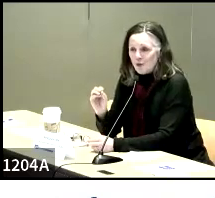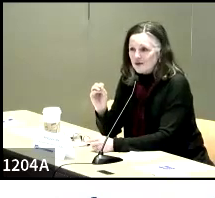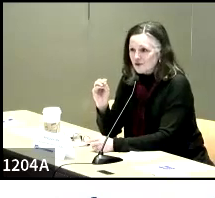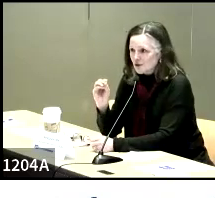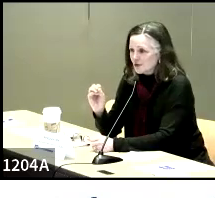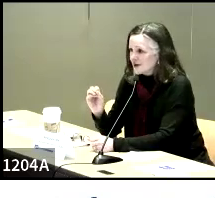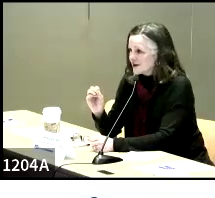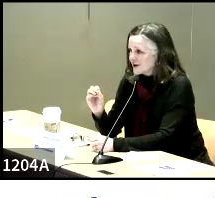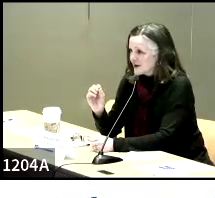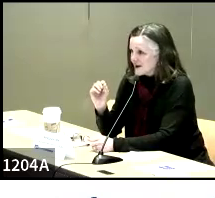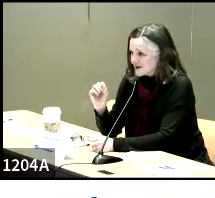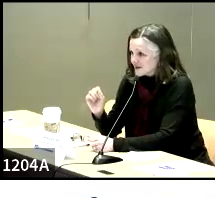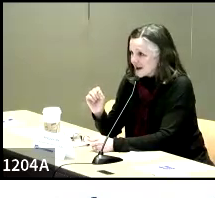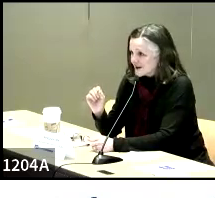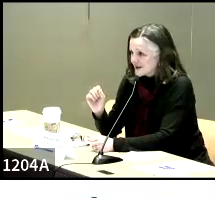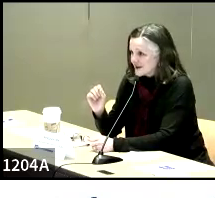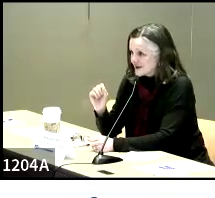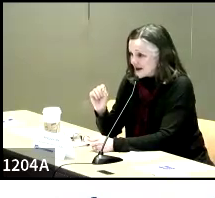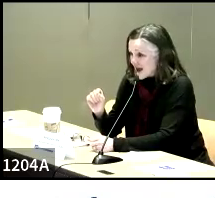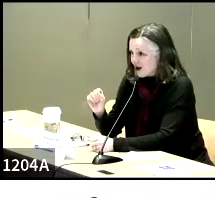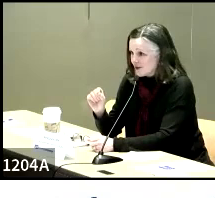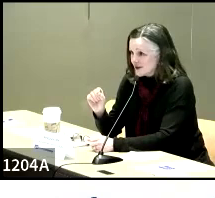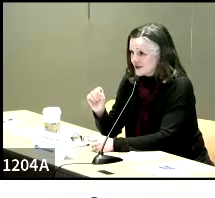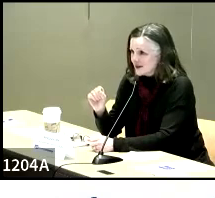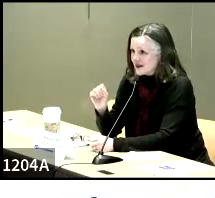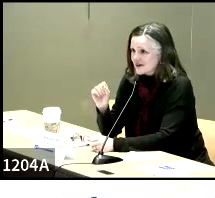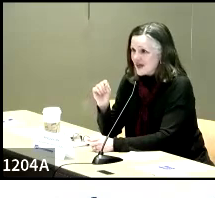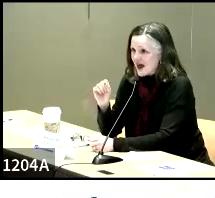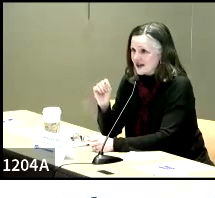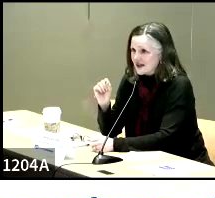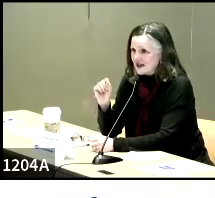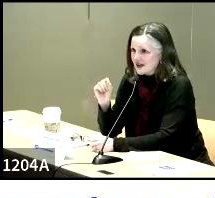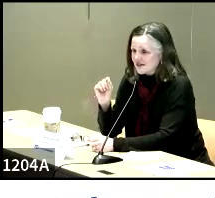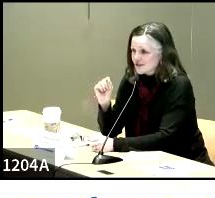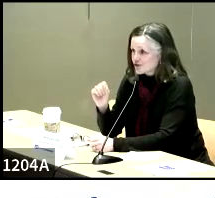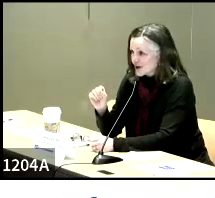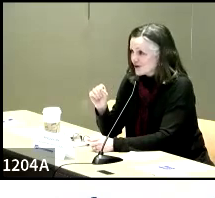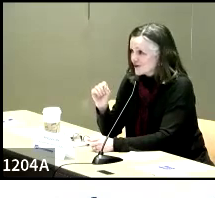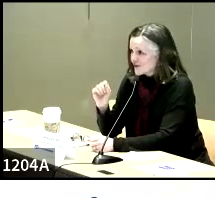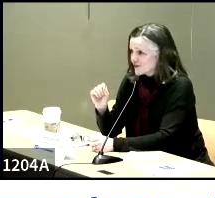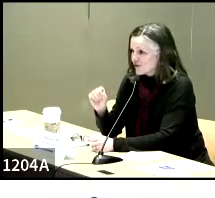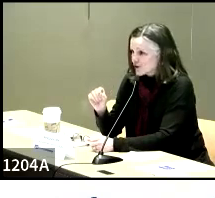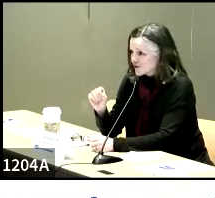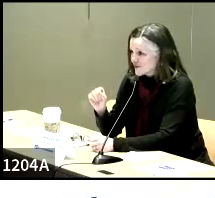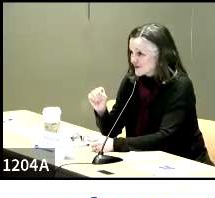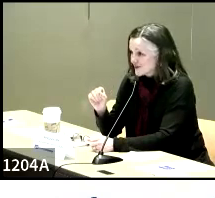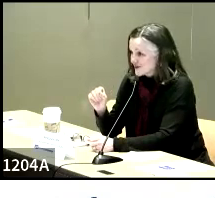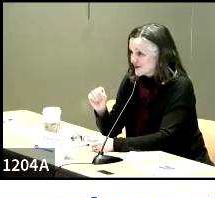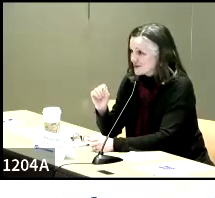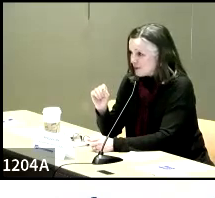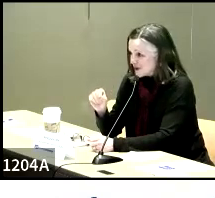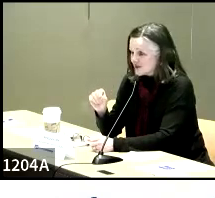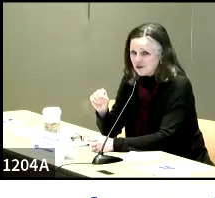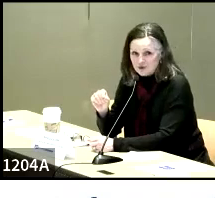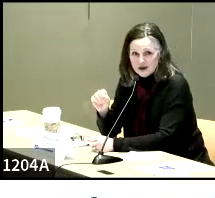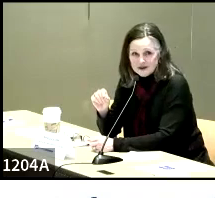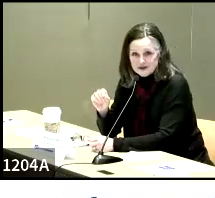What's unique and exciting now is that it is a shared sense of urgency that we get this right.